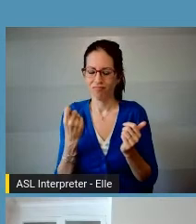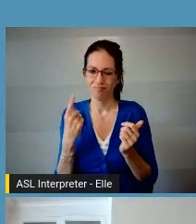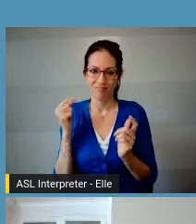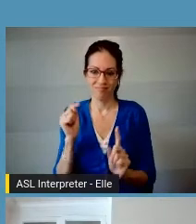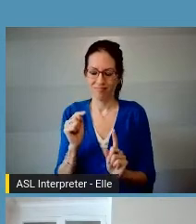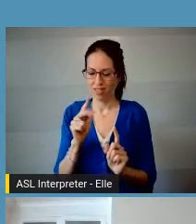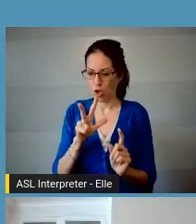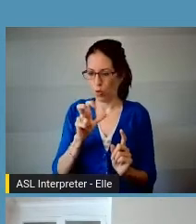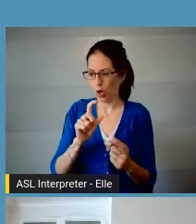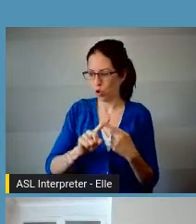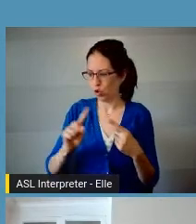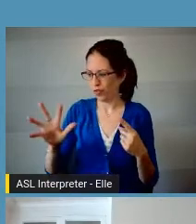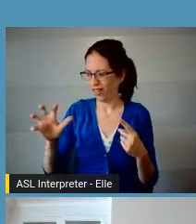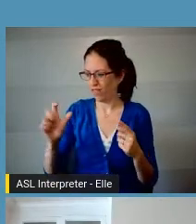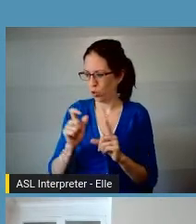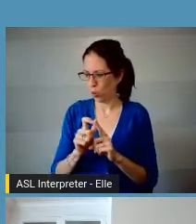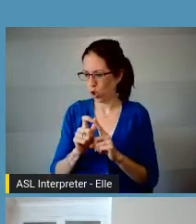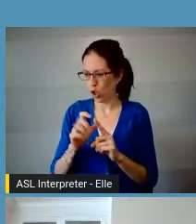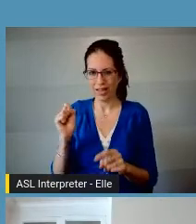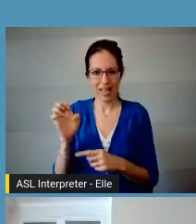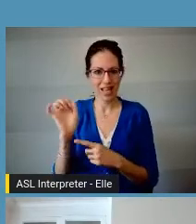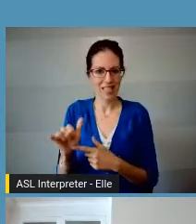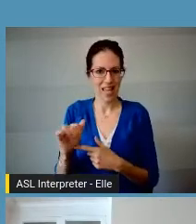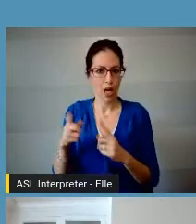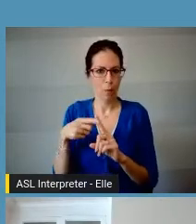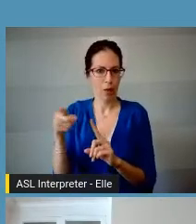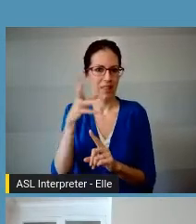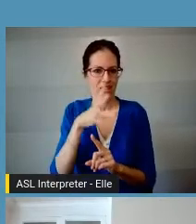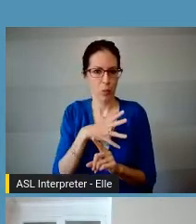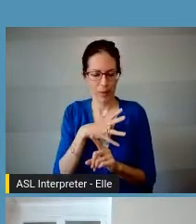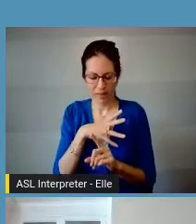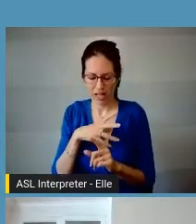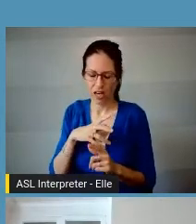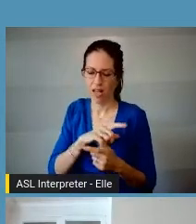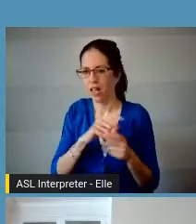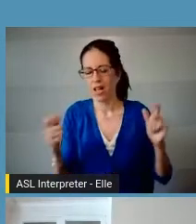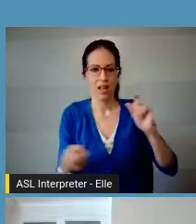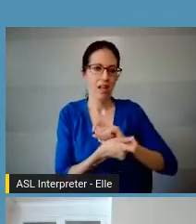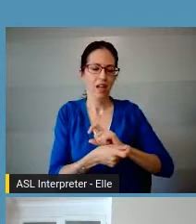about this woman, put it into a new format that other people will engage with in a different